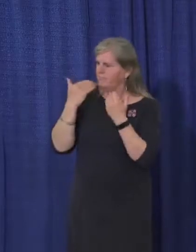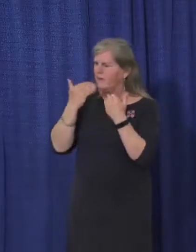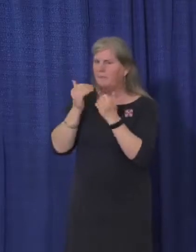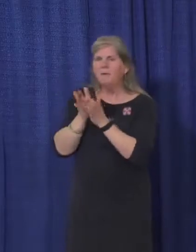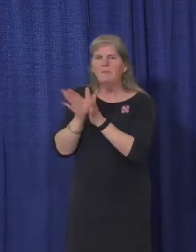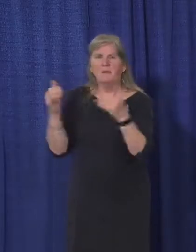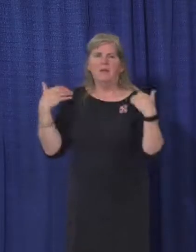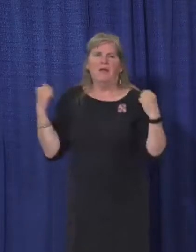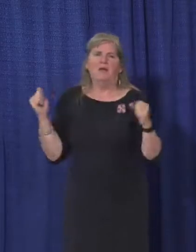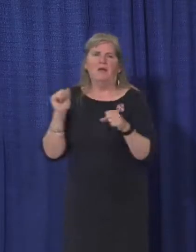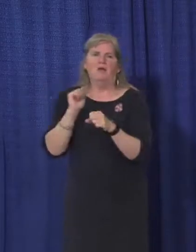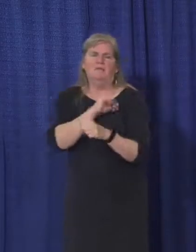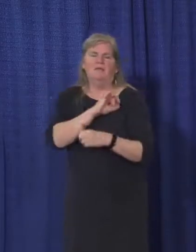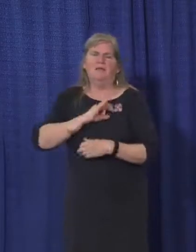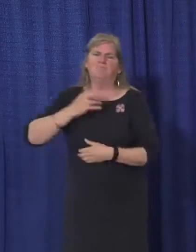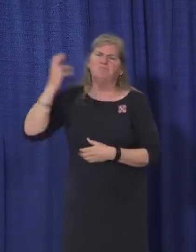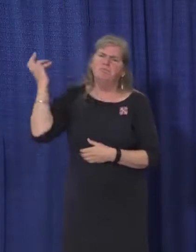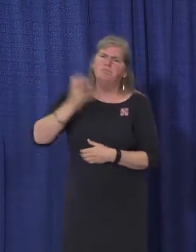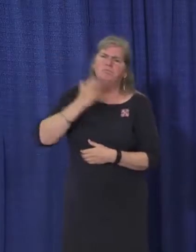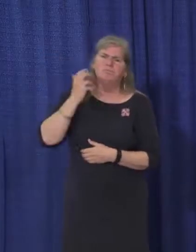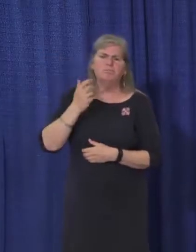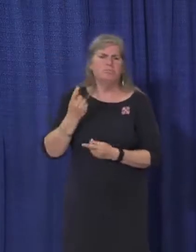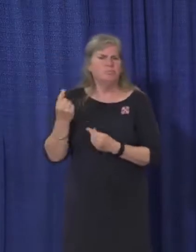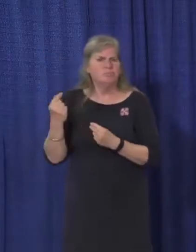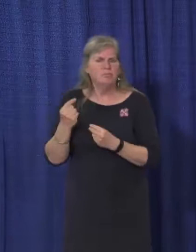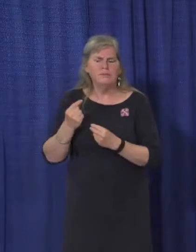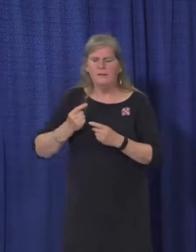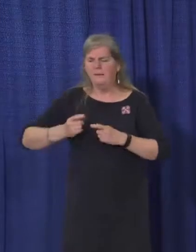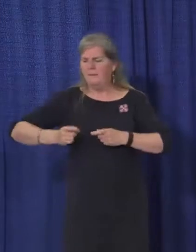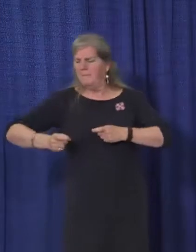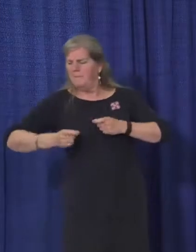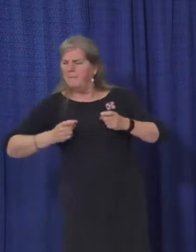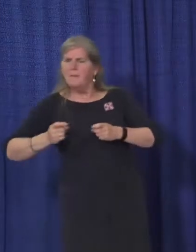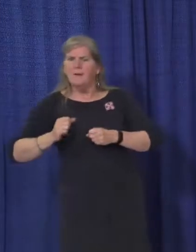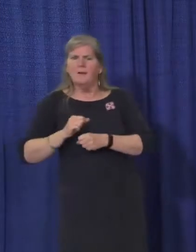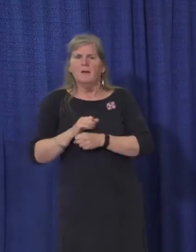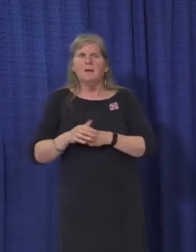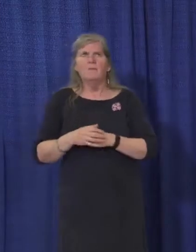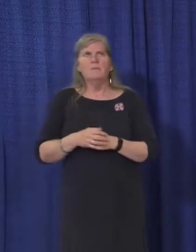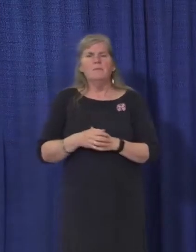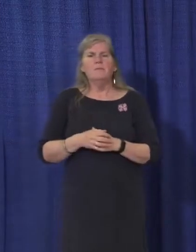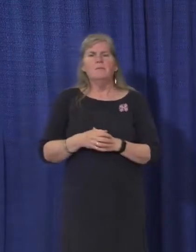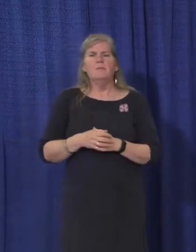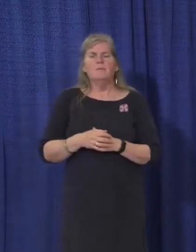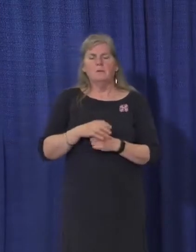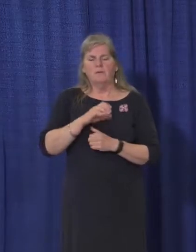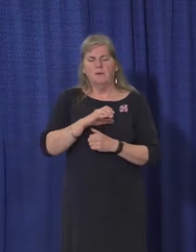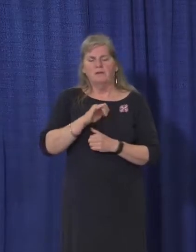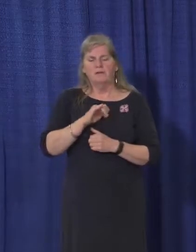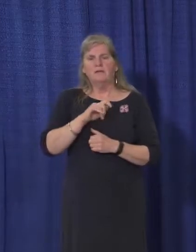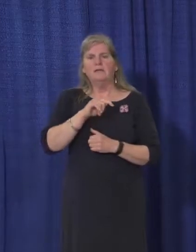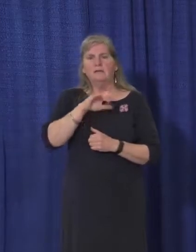people have done to define and manage this outbreak.